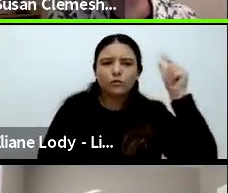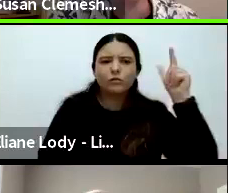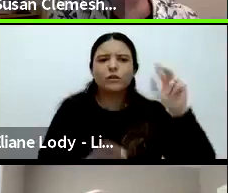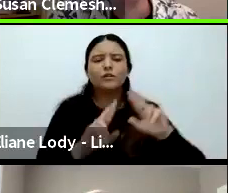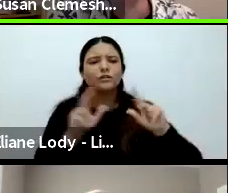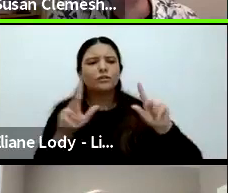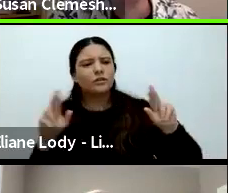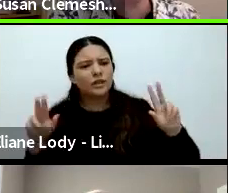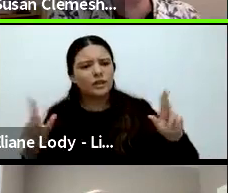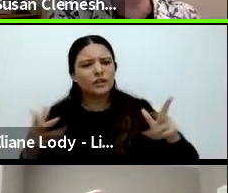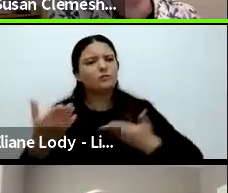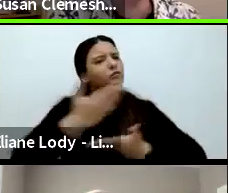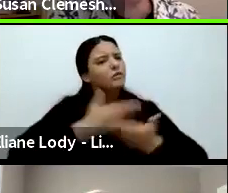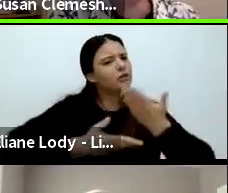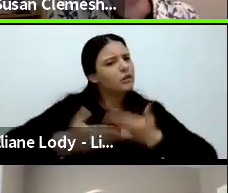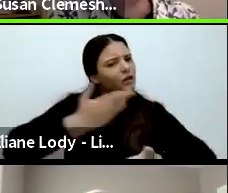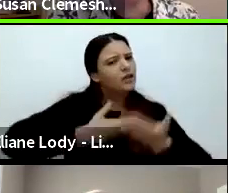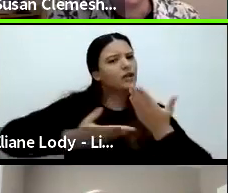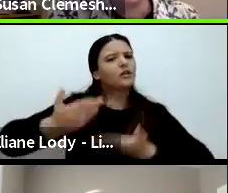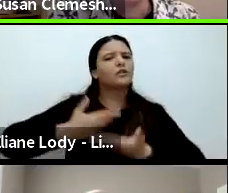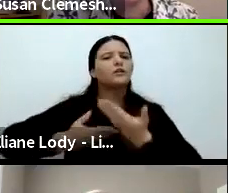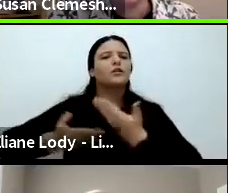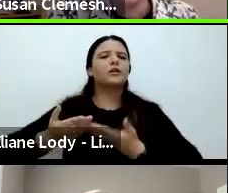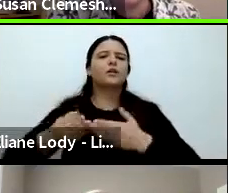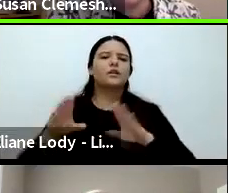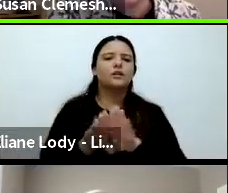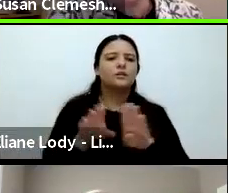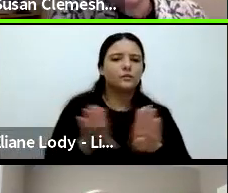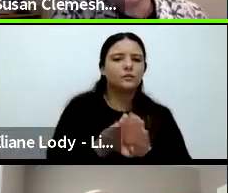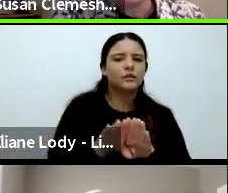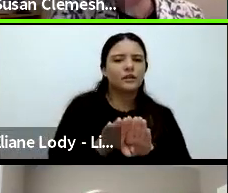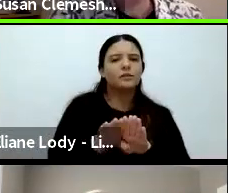to interact and effect you to interact and affect you know that the children and below. arner arners in many